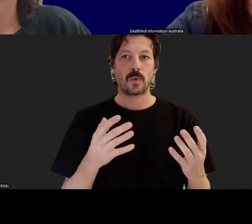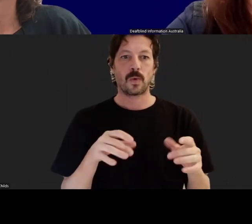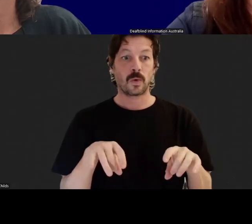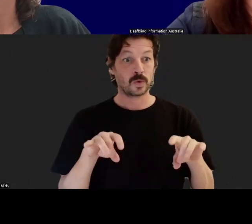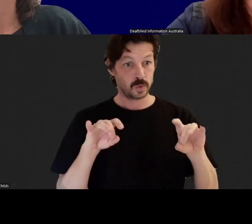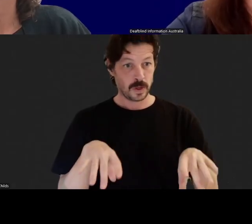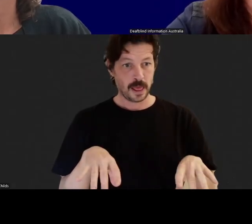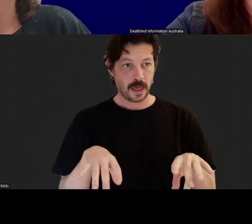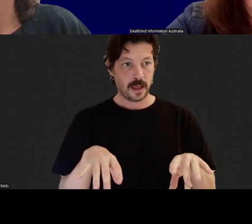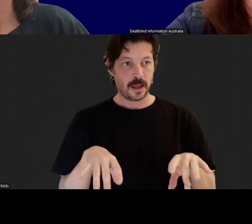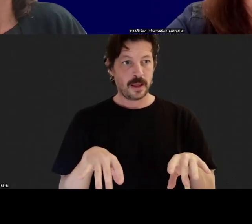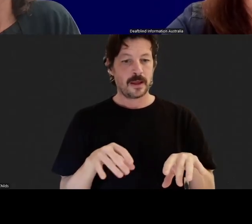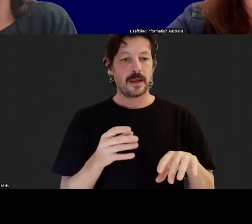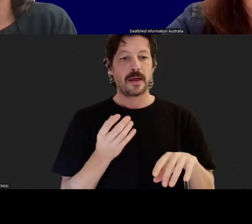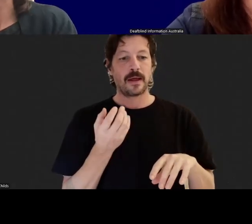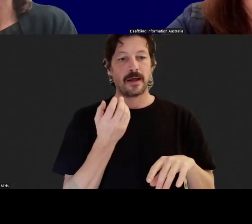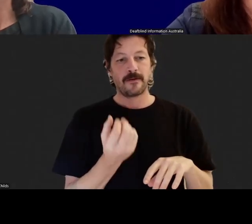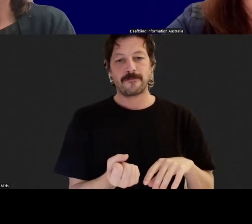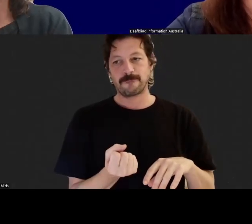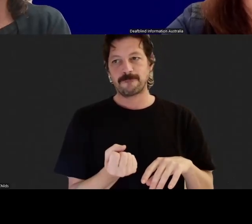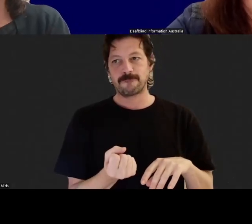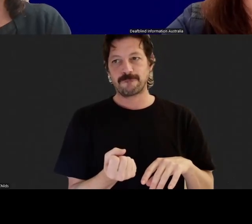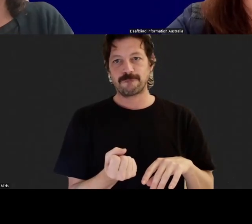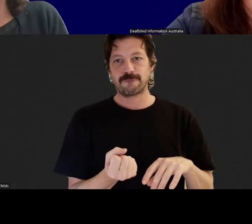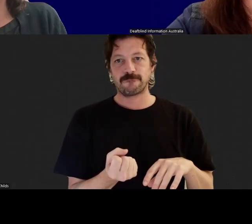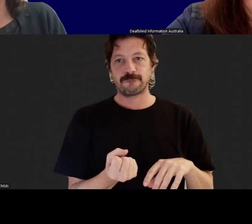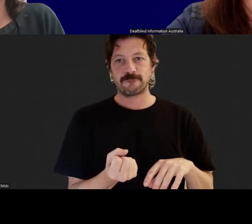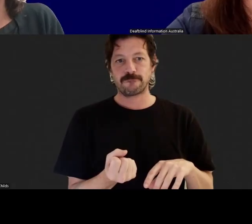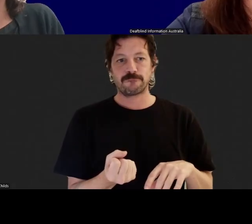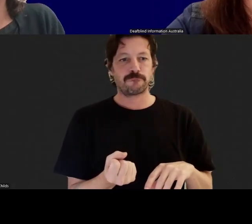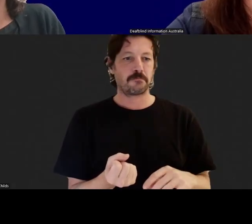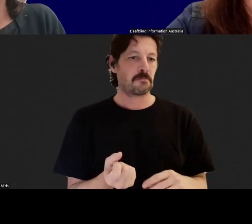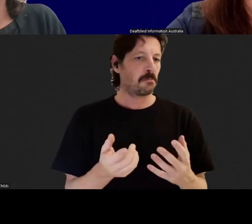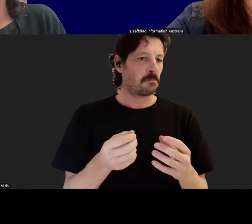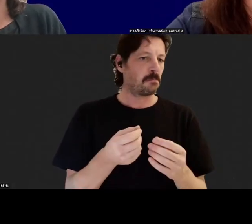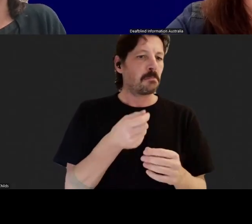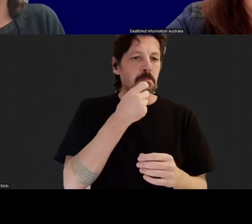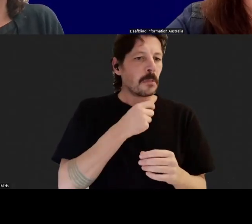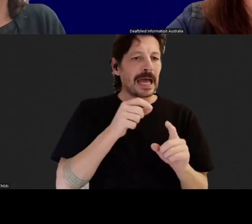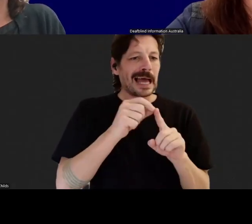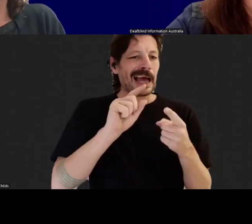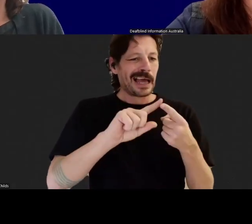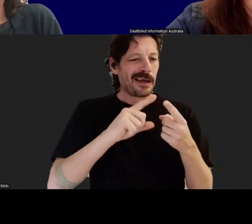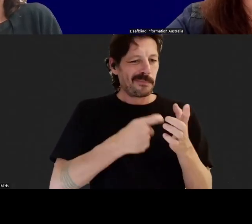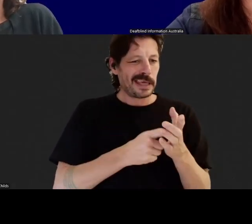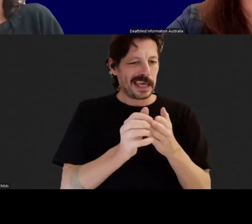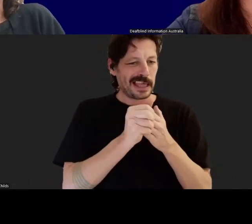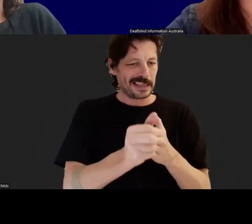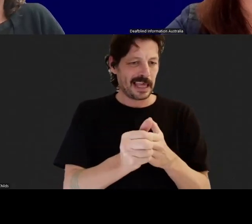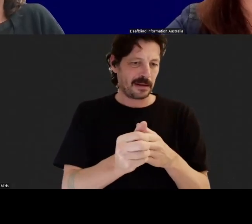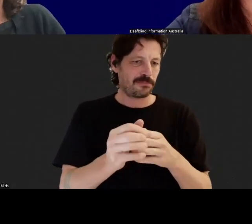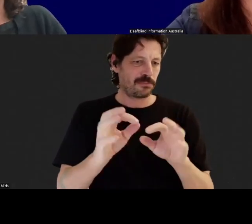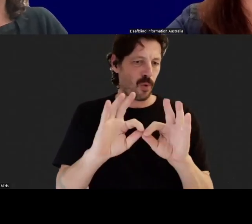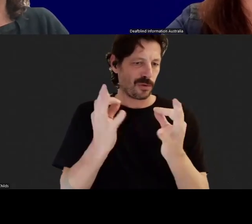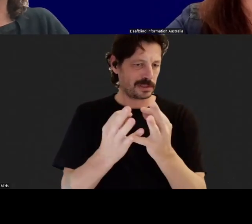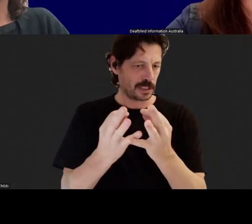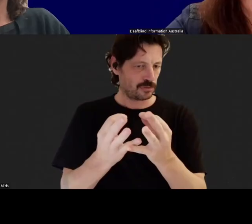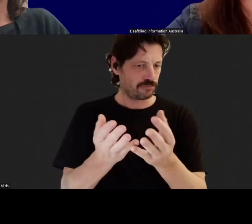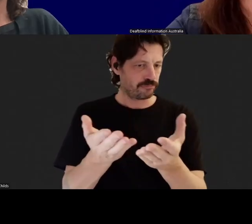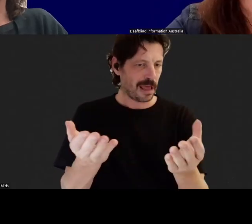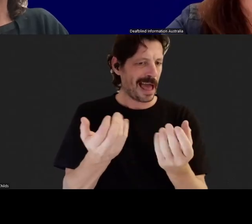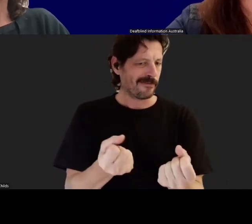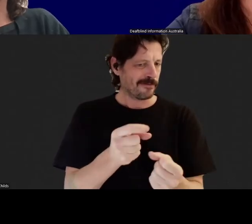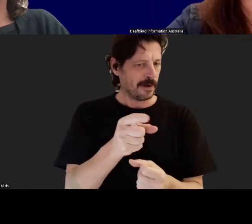have a number of peer-led organisations that support each other. We have, for example,